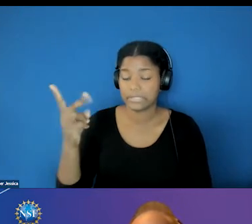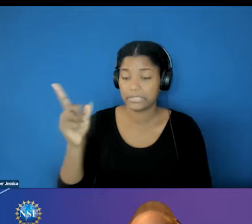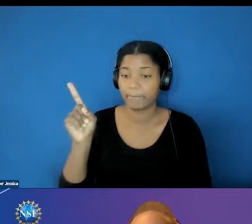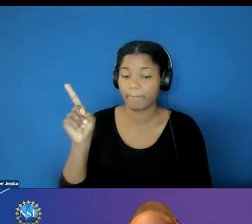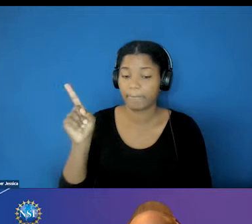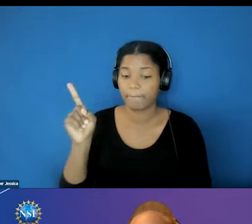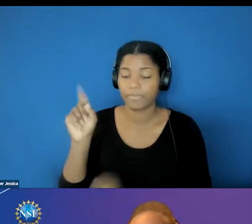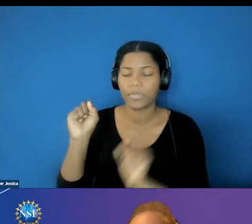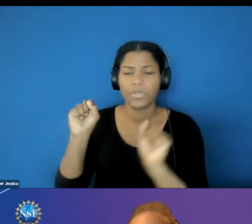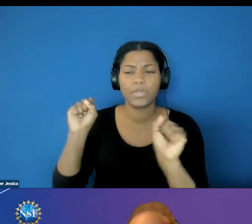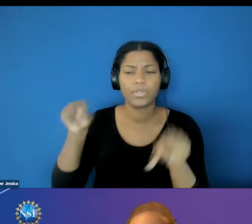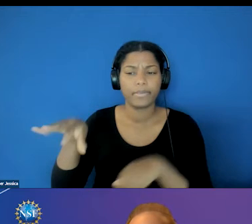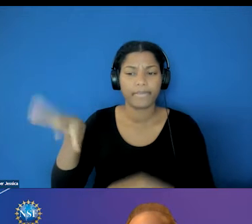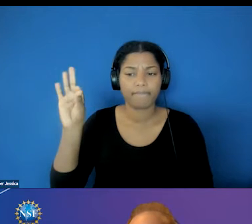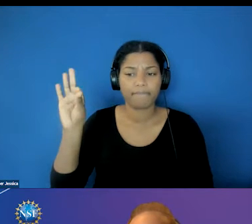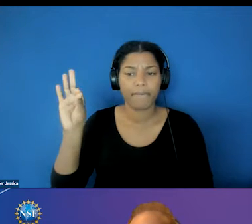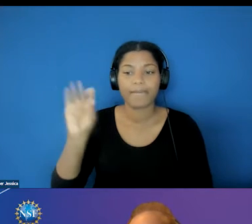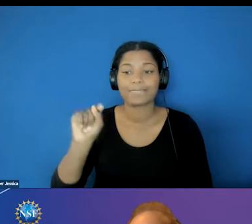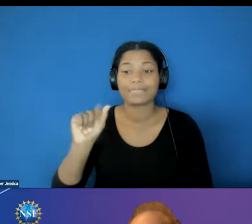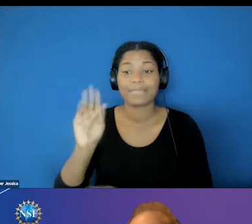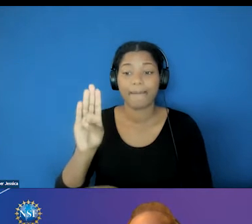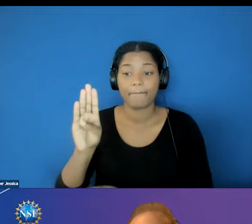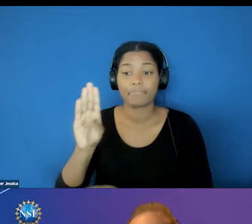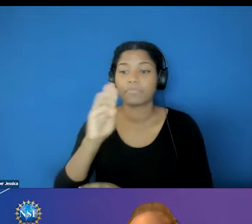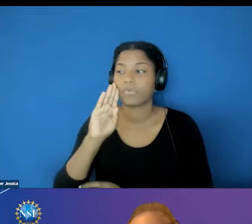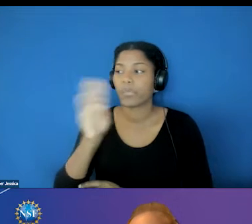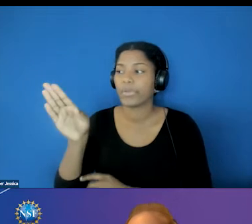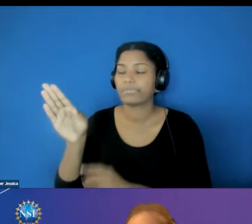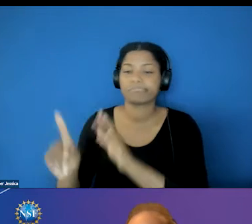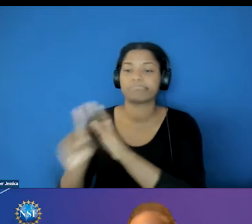you can find a tab that gives you an organization list.